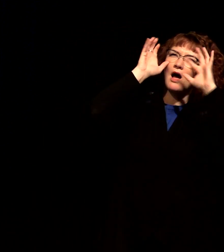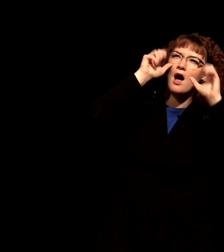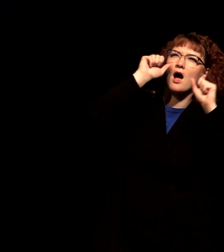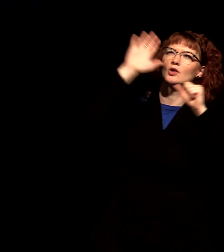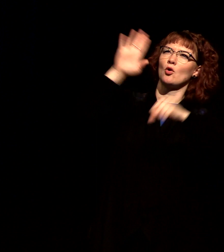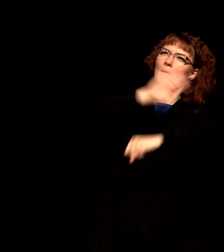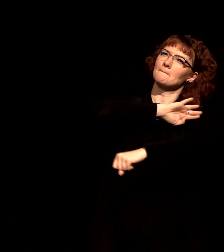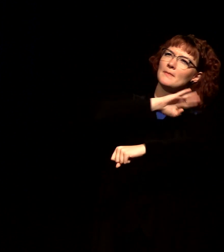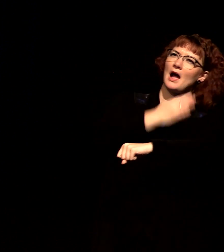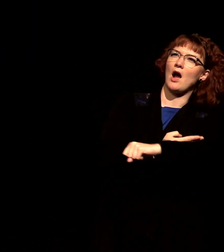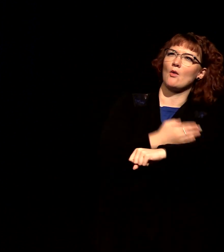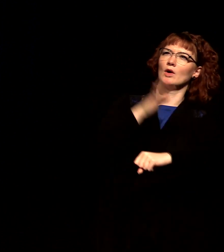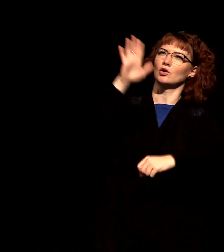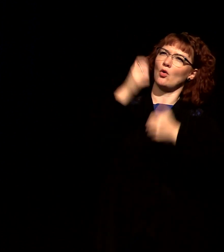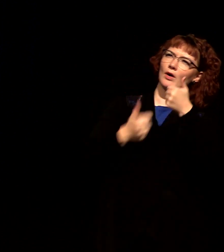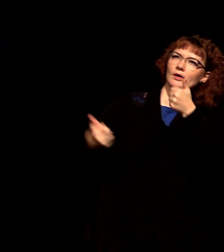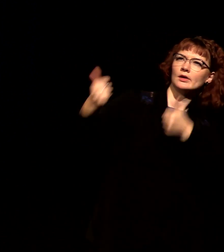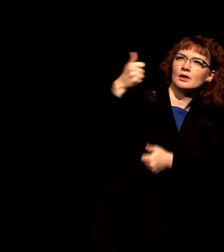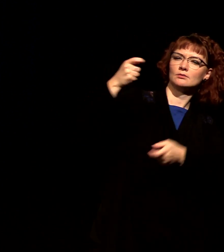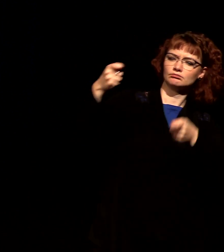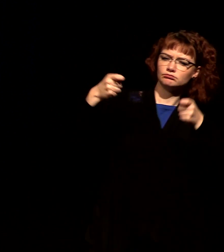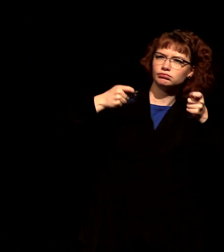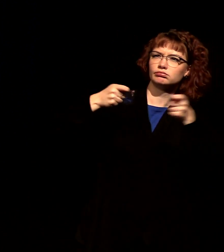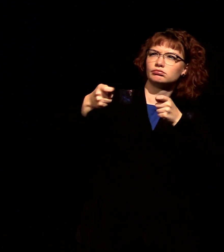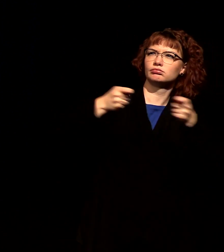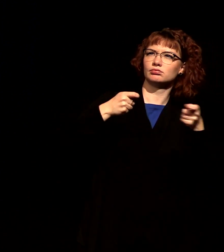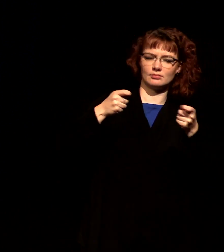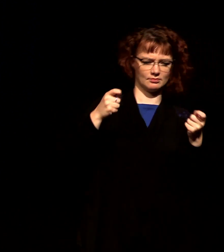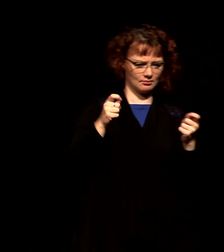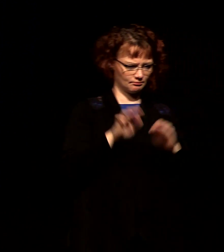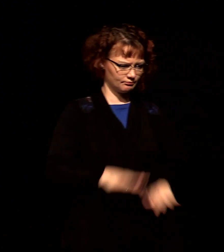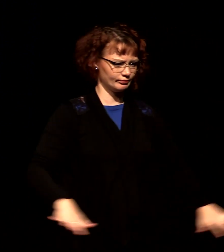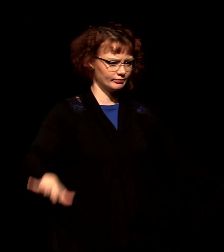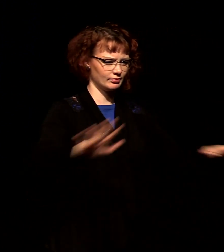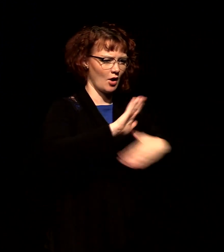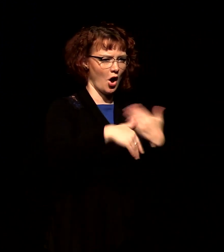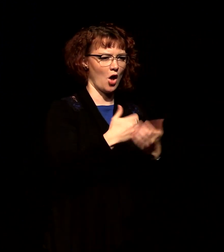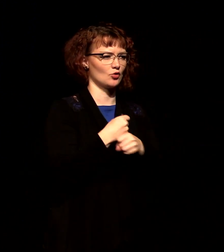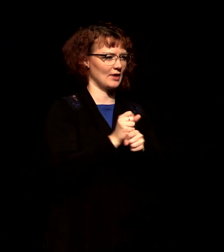about his sovereign rule and reign over all of creation. And